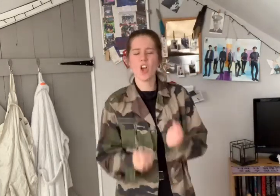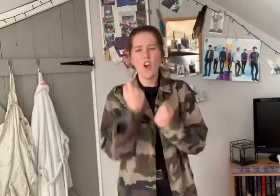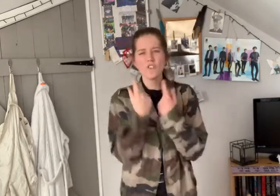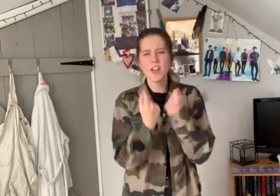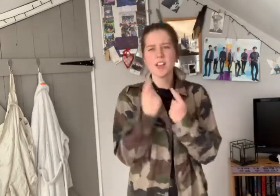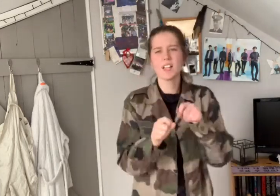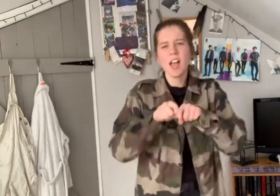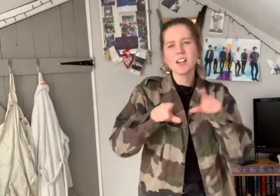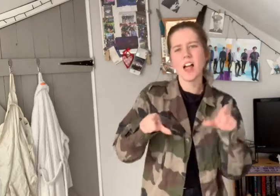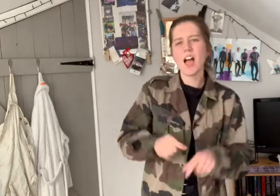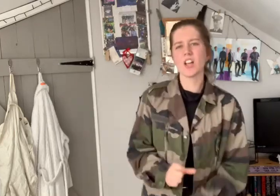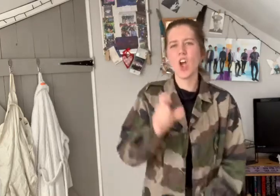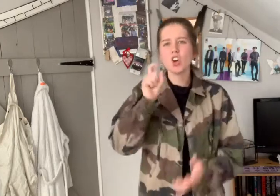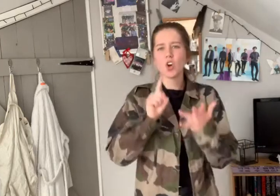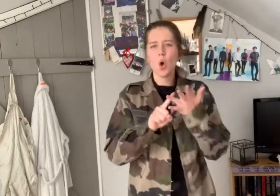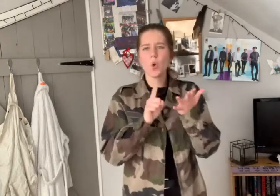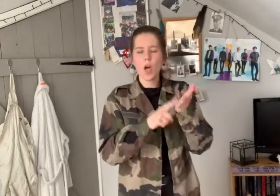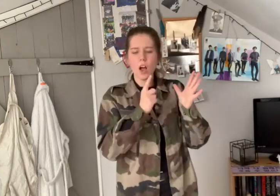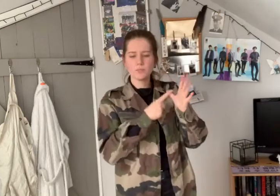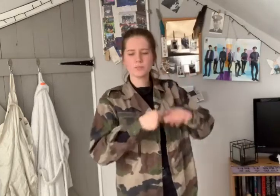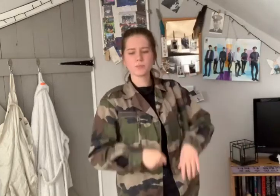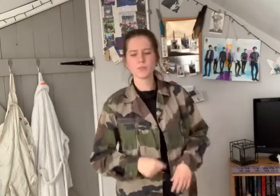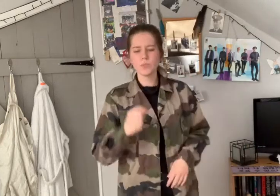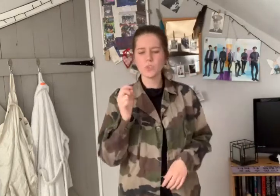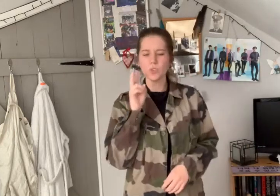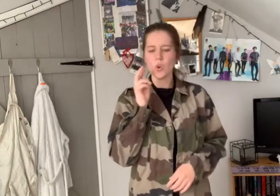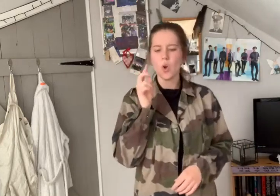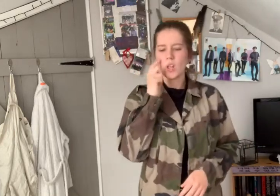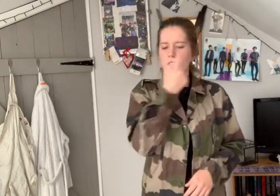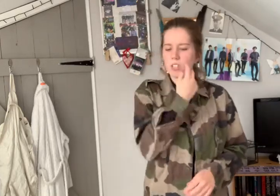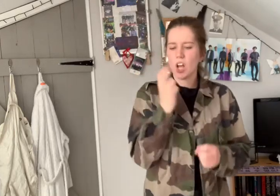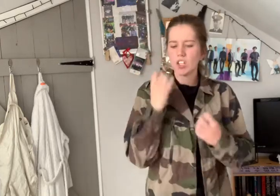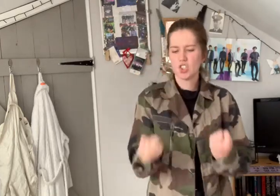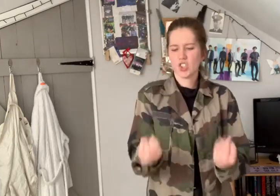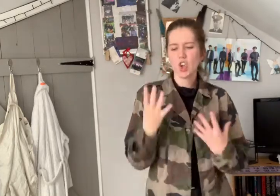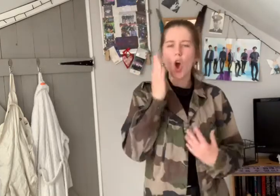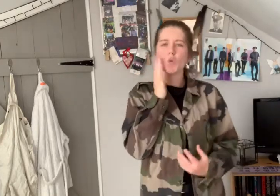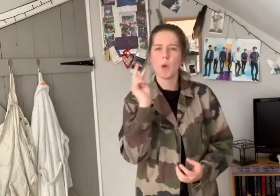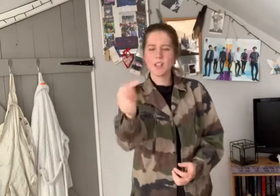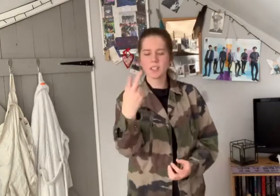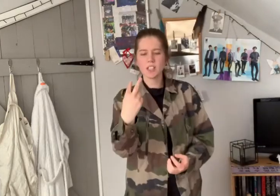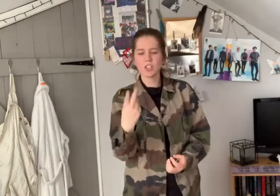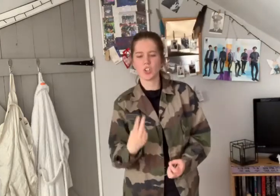Just so fizzy, we're like cola Your cornea gets shocked when it sees us